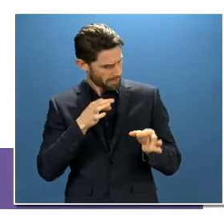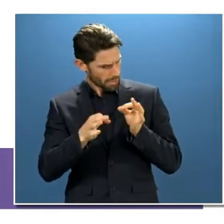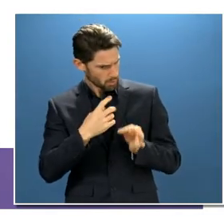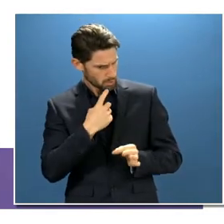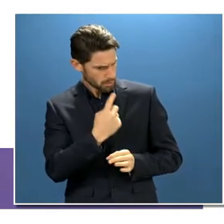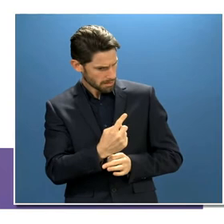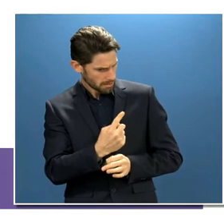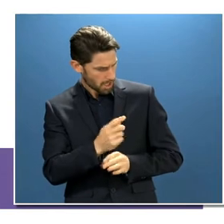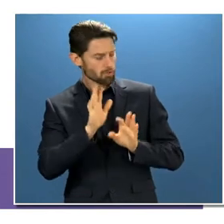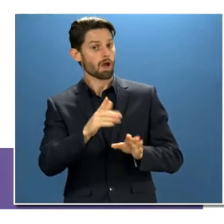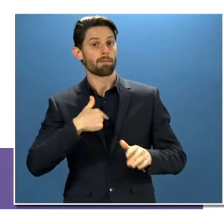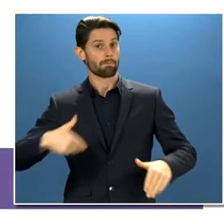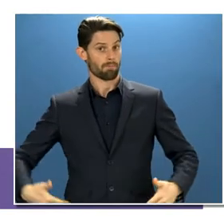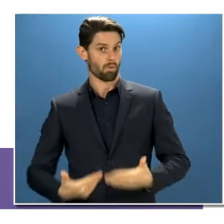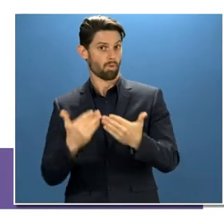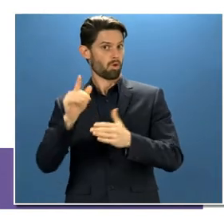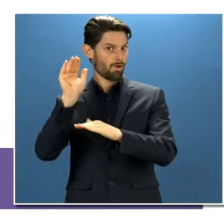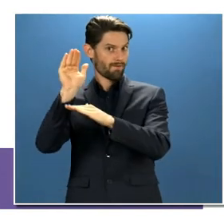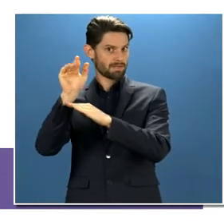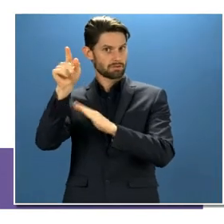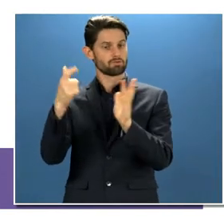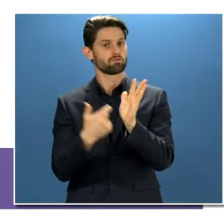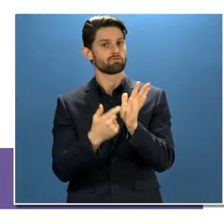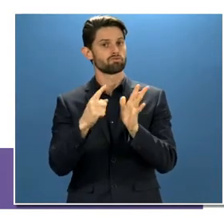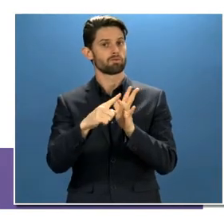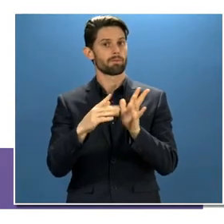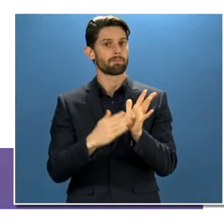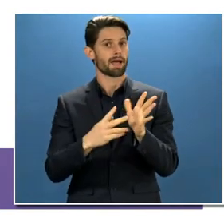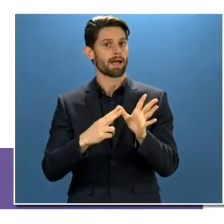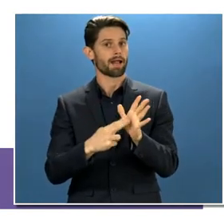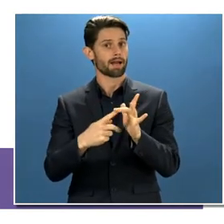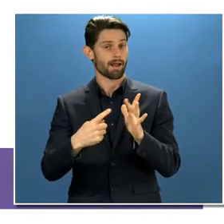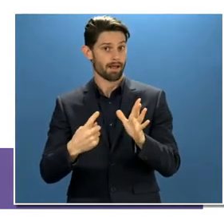So when I was born in Romania I was adopted from my birth parents and then